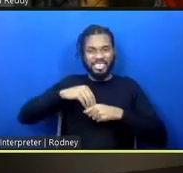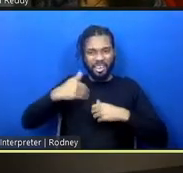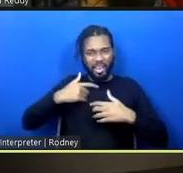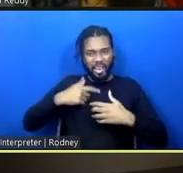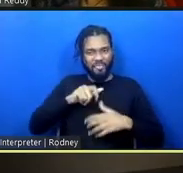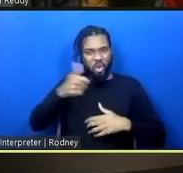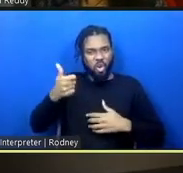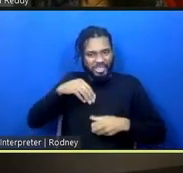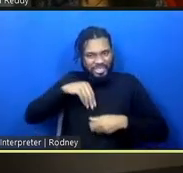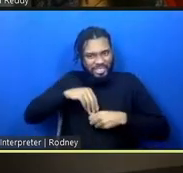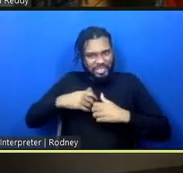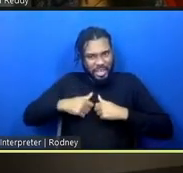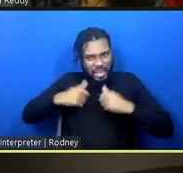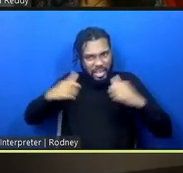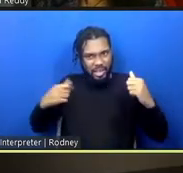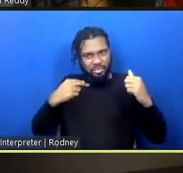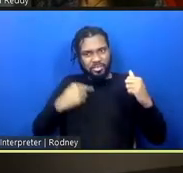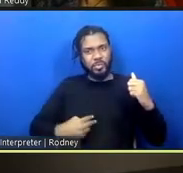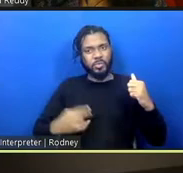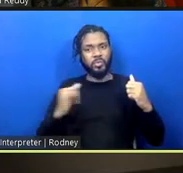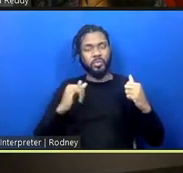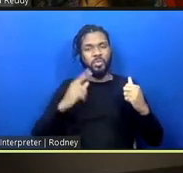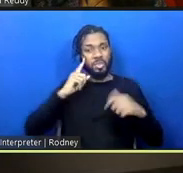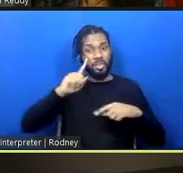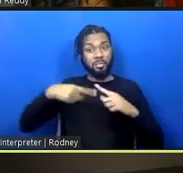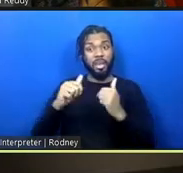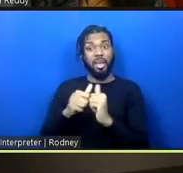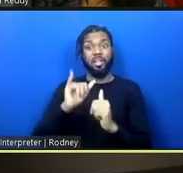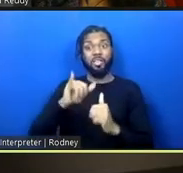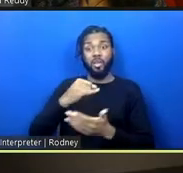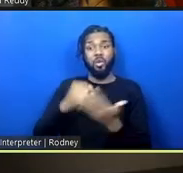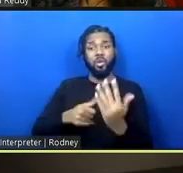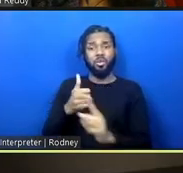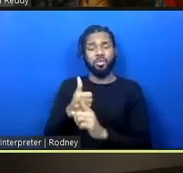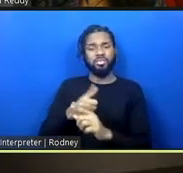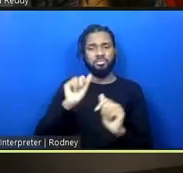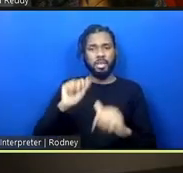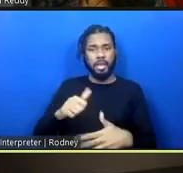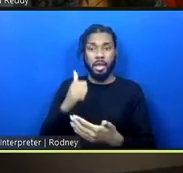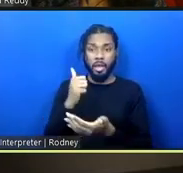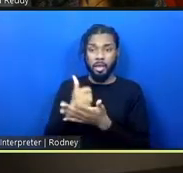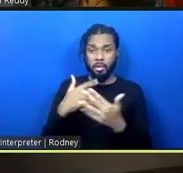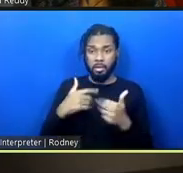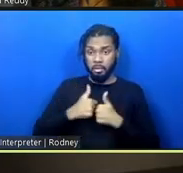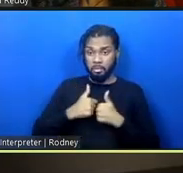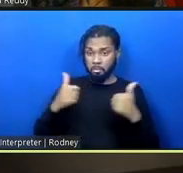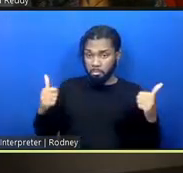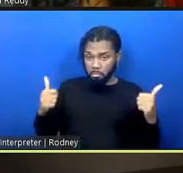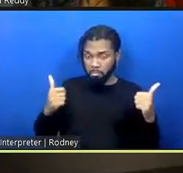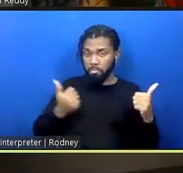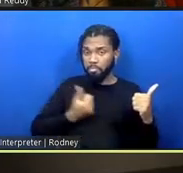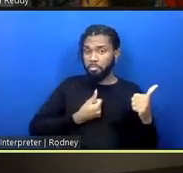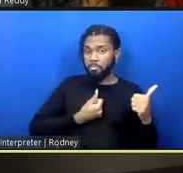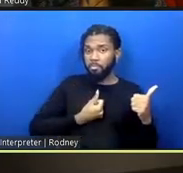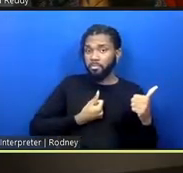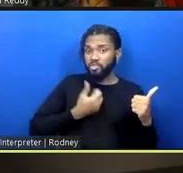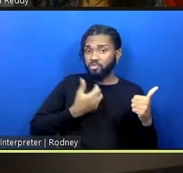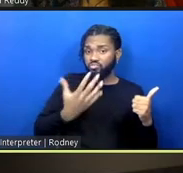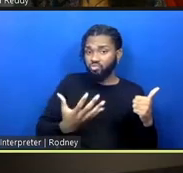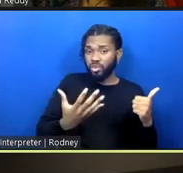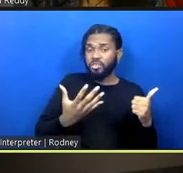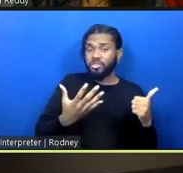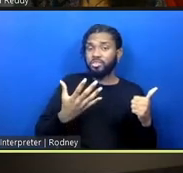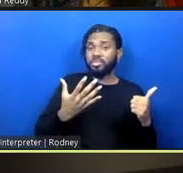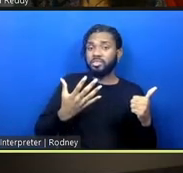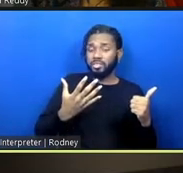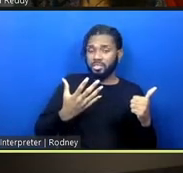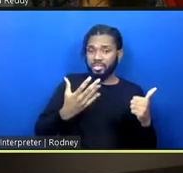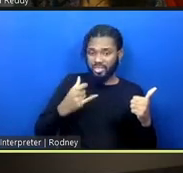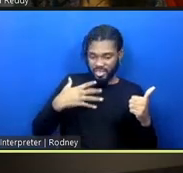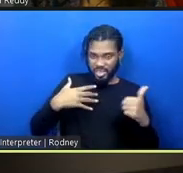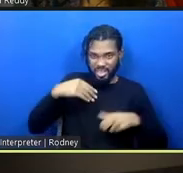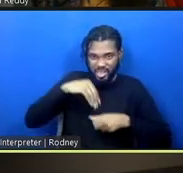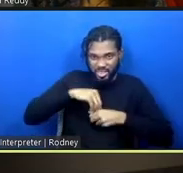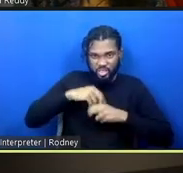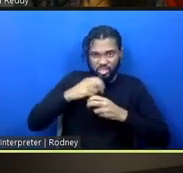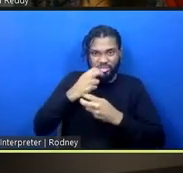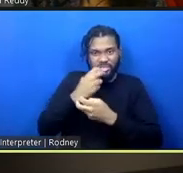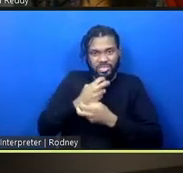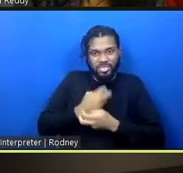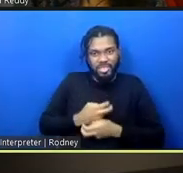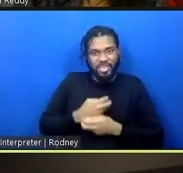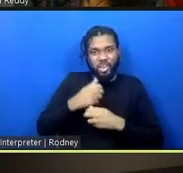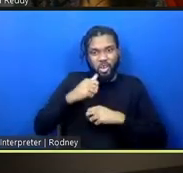and how can the artwork, both express the architecture, but also express the